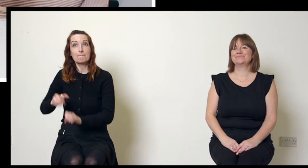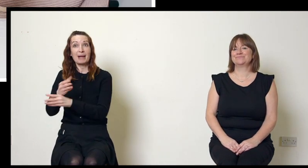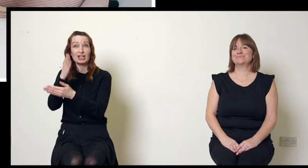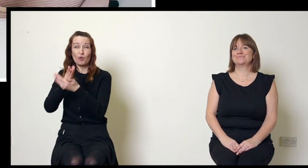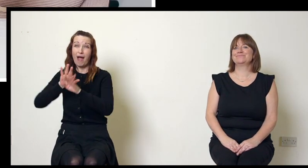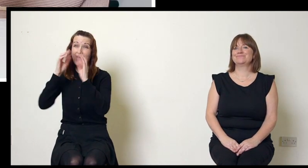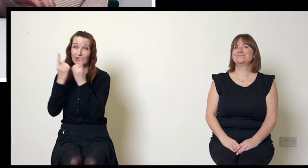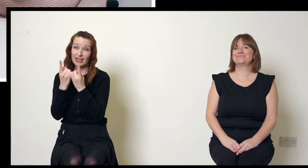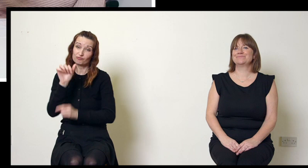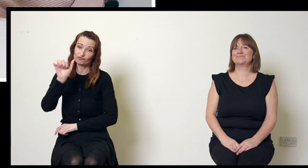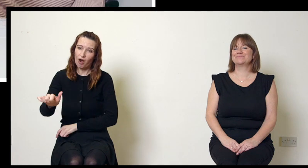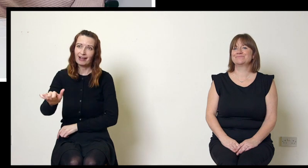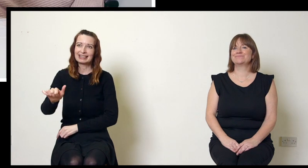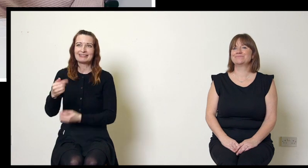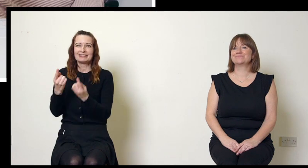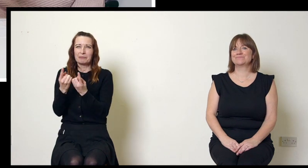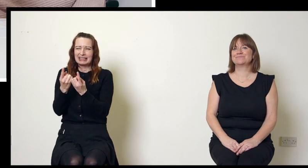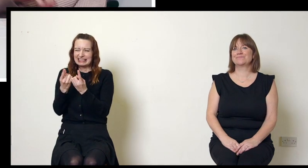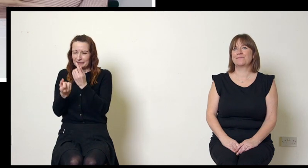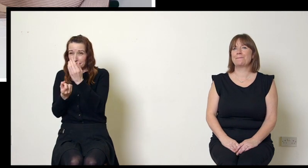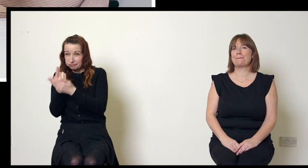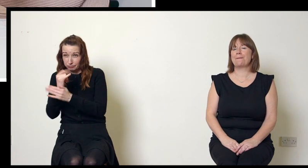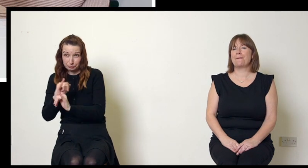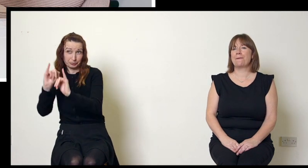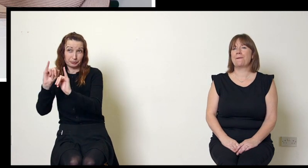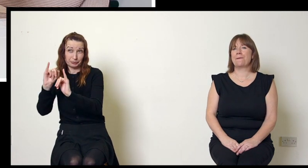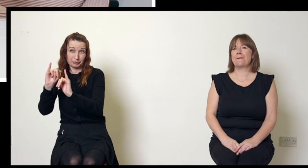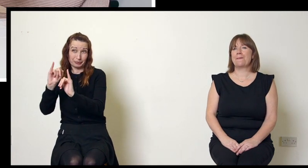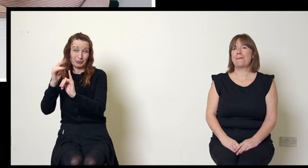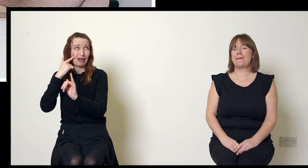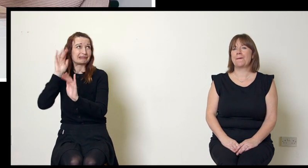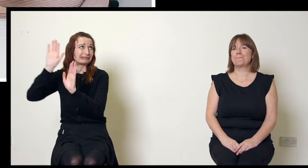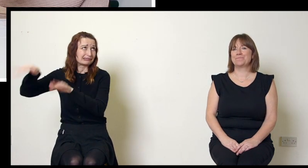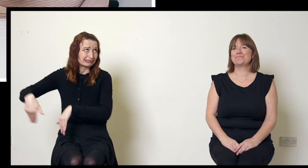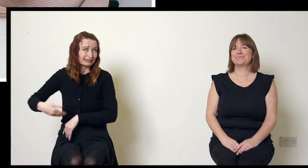And then if something slightly wrong, I think by our own standards, we’re like oh drop the ball on that or didn't get that right.